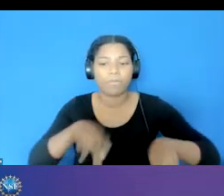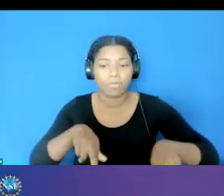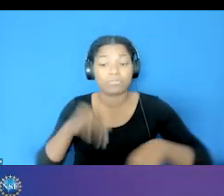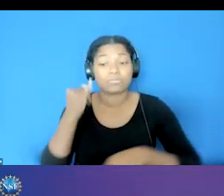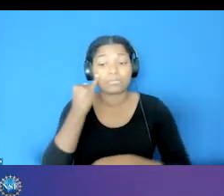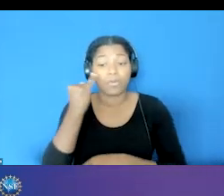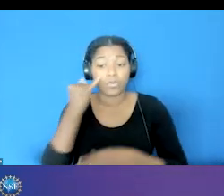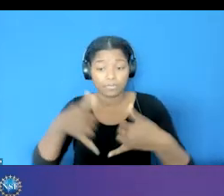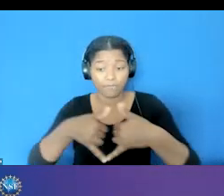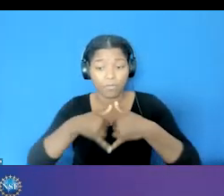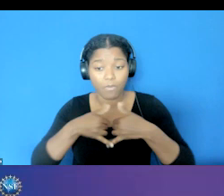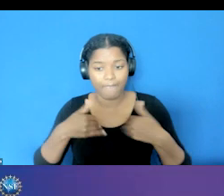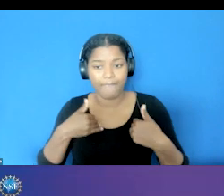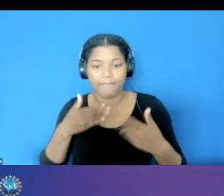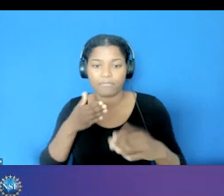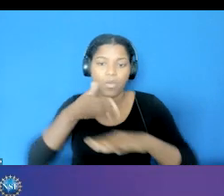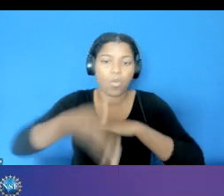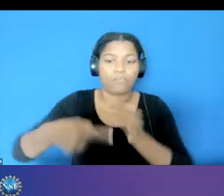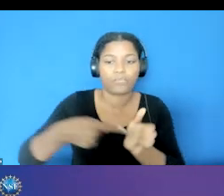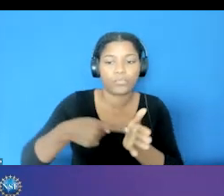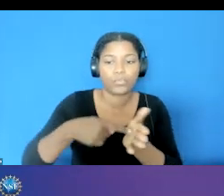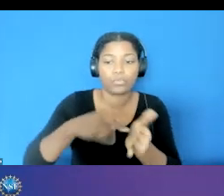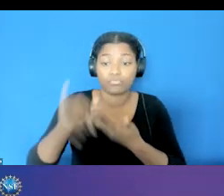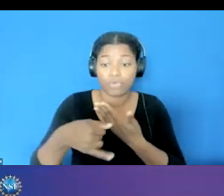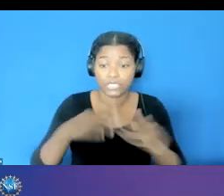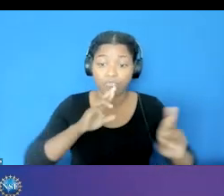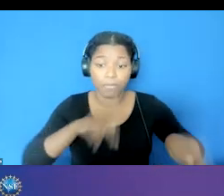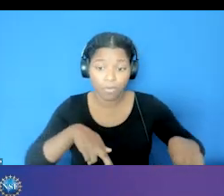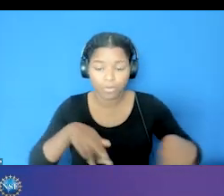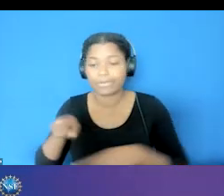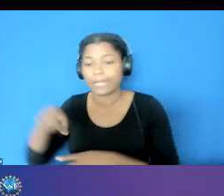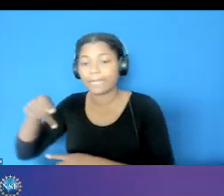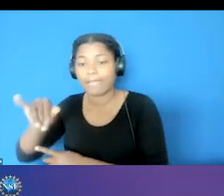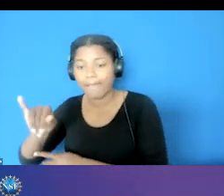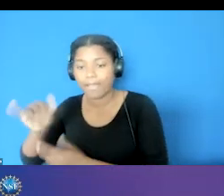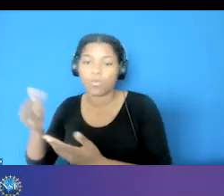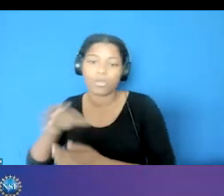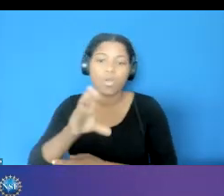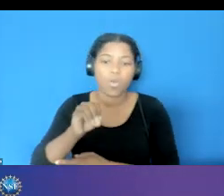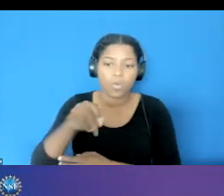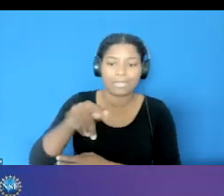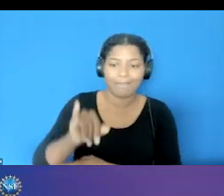So if an award has an overdue project report and the PI or co-PI or on other awards,